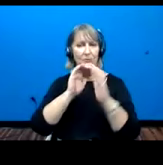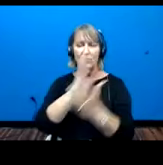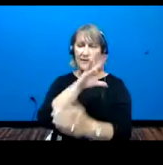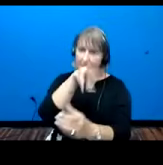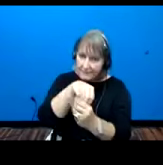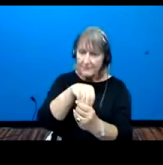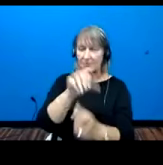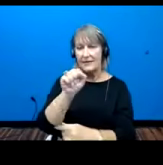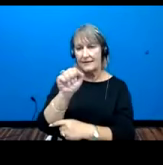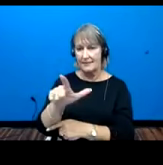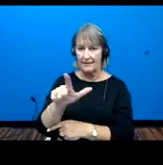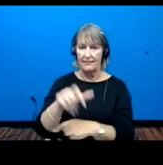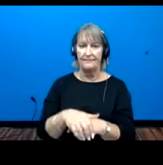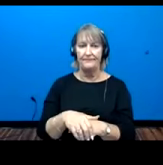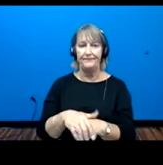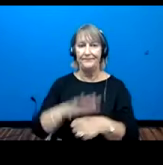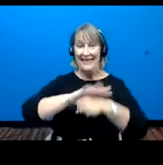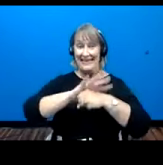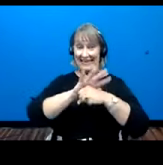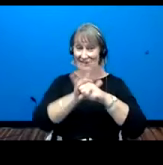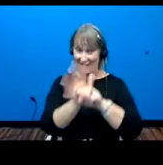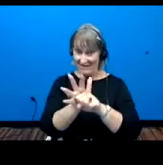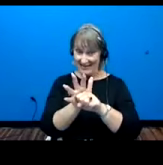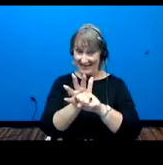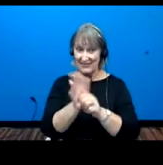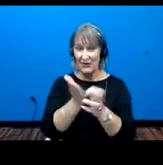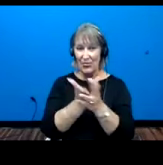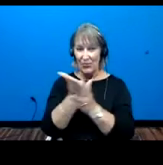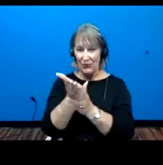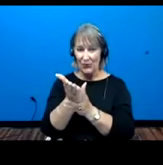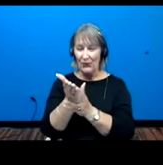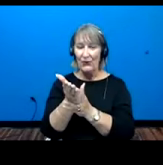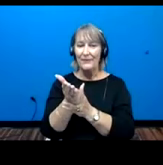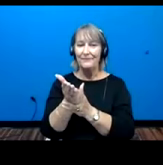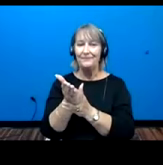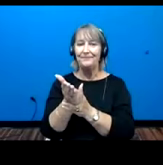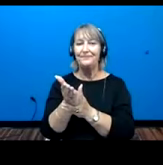A message about COVID-19 guidance through channels that folks that utilize ASL use frequently,